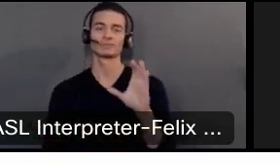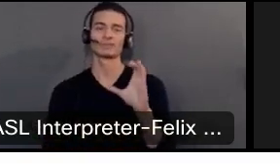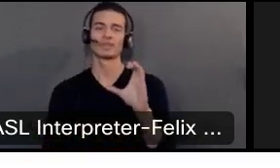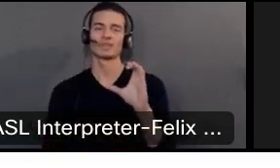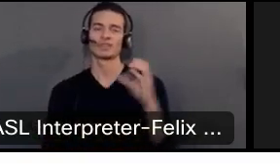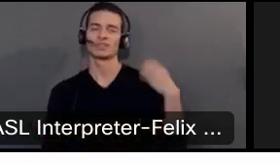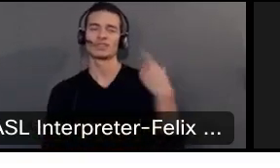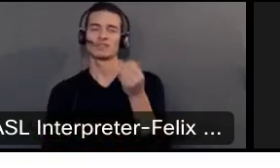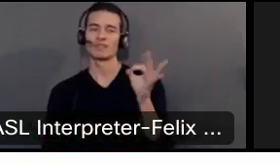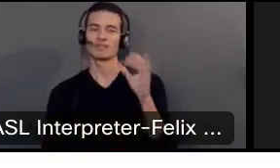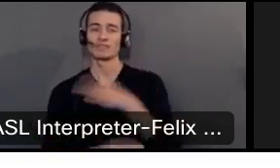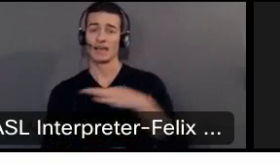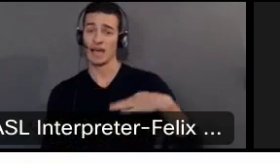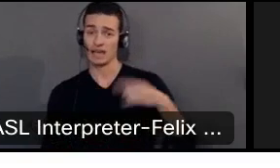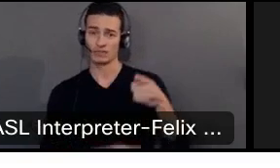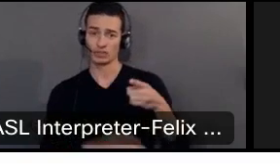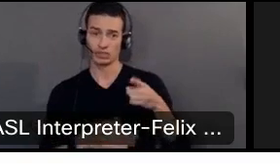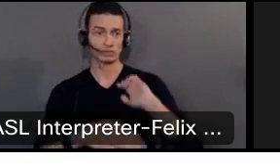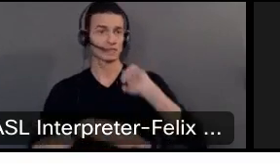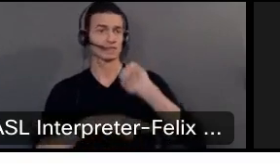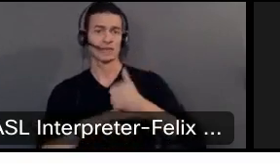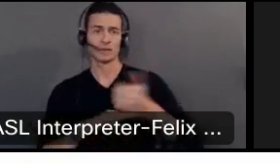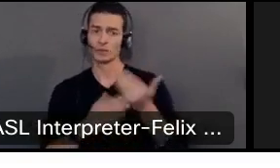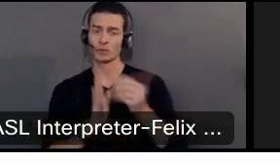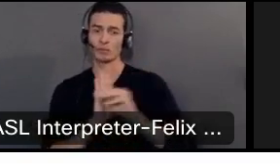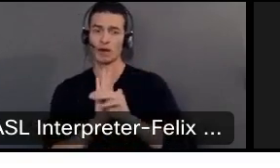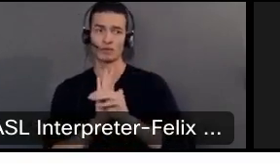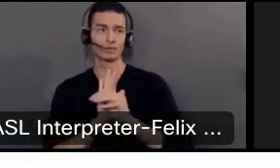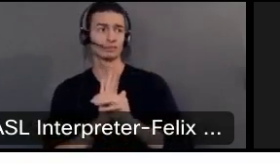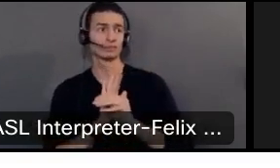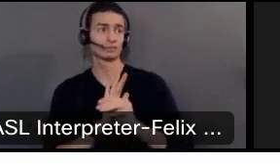And whatever it would you like to acknowledge we'll help who else help you with it then.